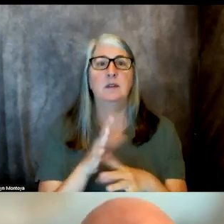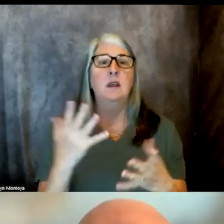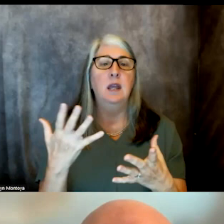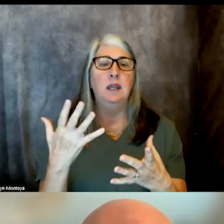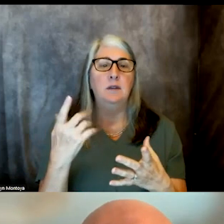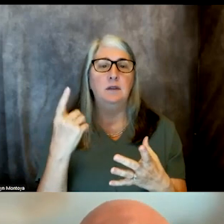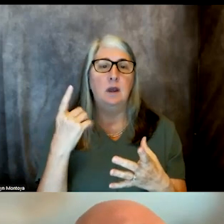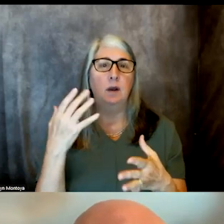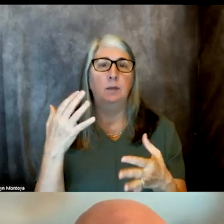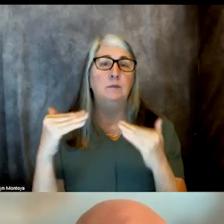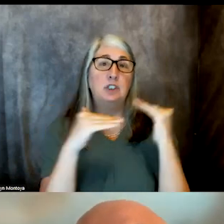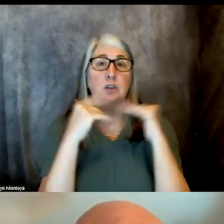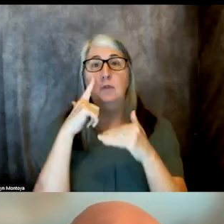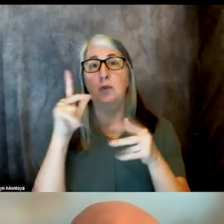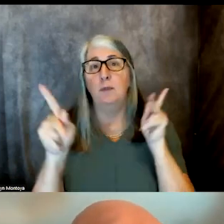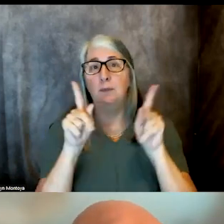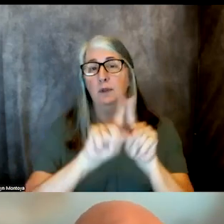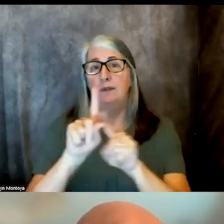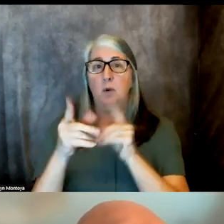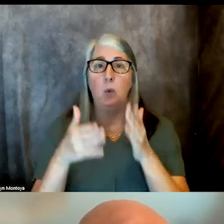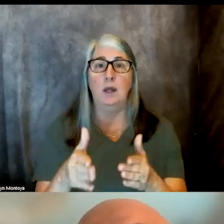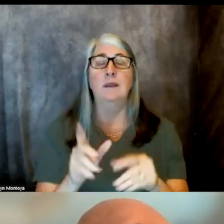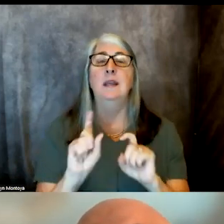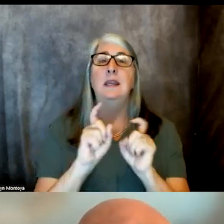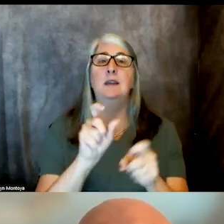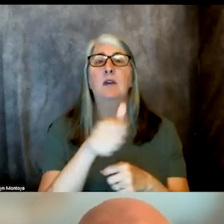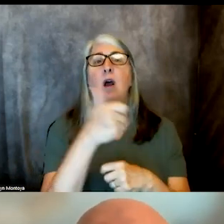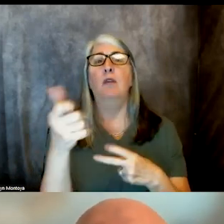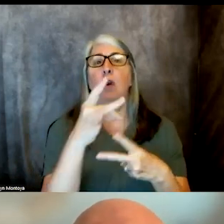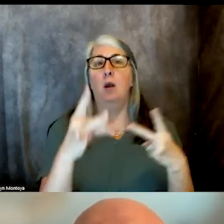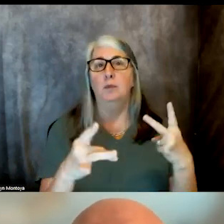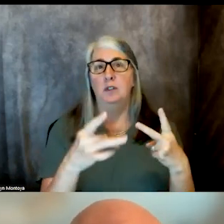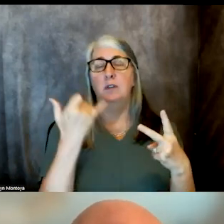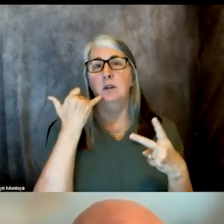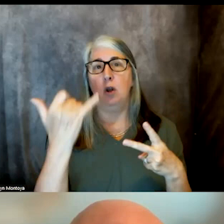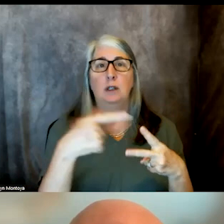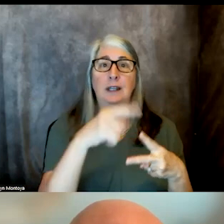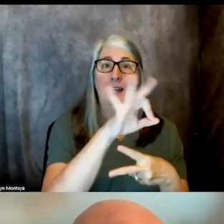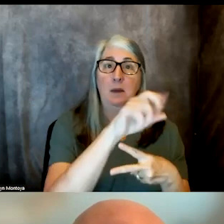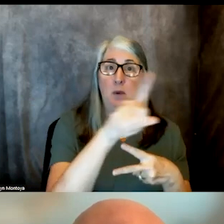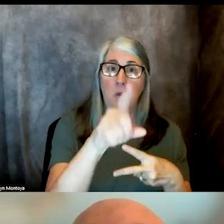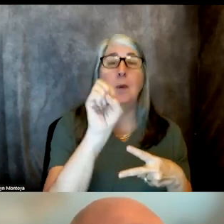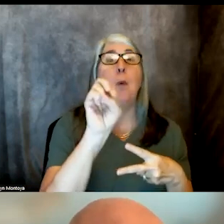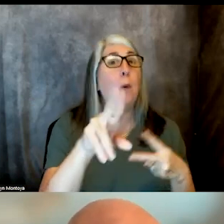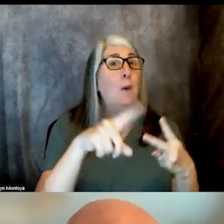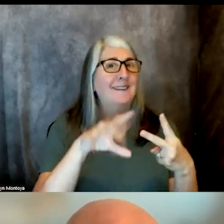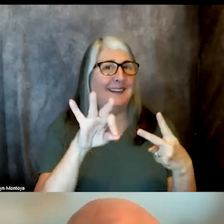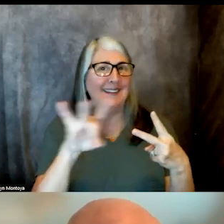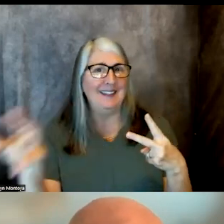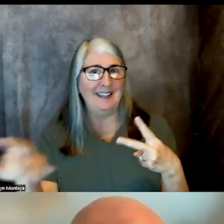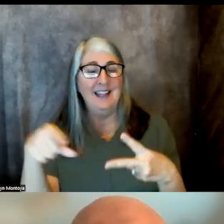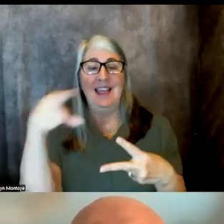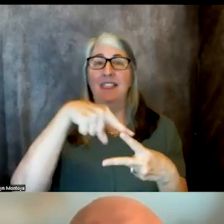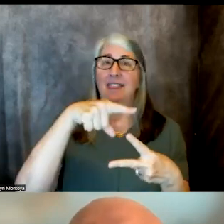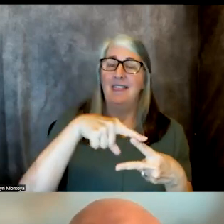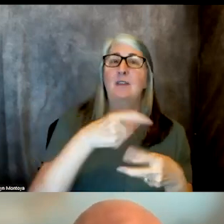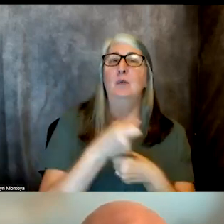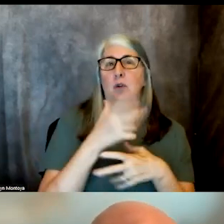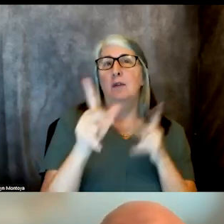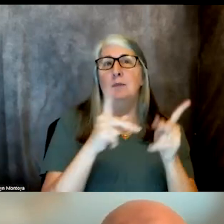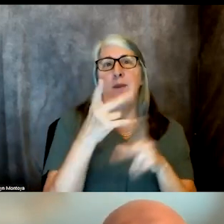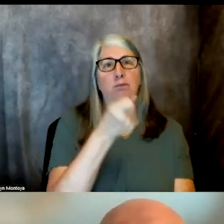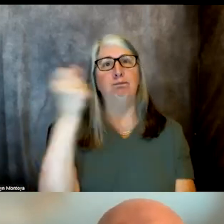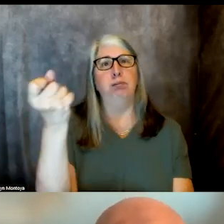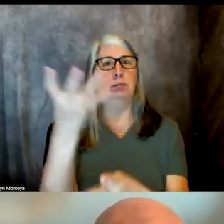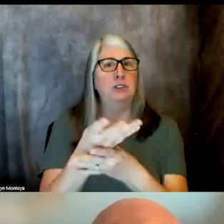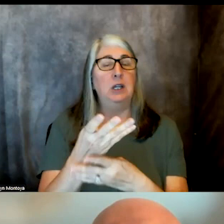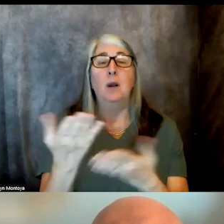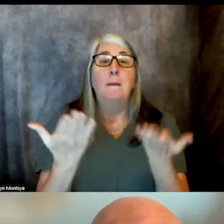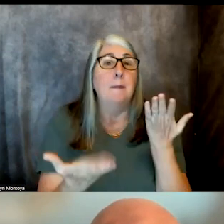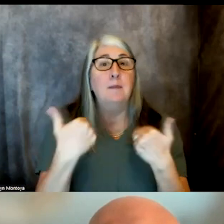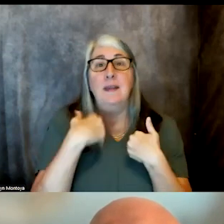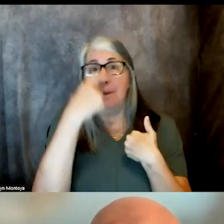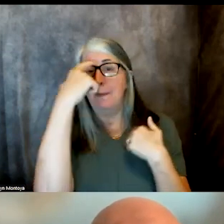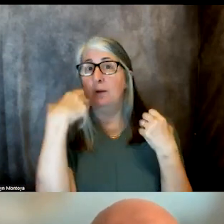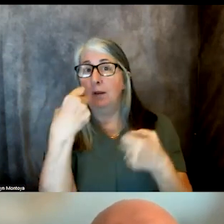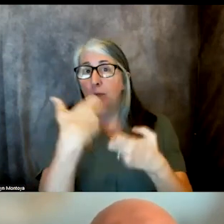FIRSTLY, RESEARCH SHOWS THAT PEOPLE WITH SERIOUS MENTAL ILLNESS